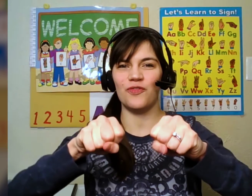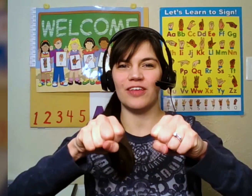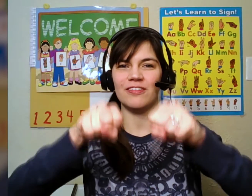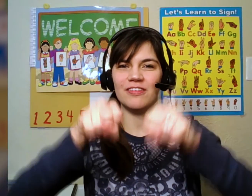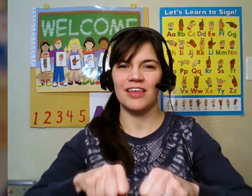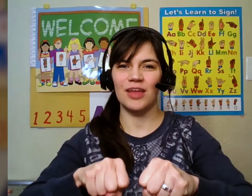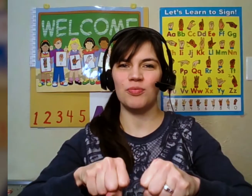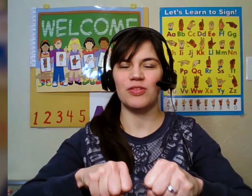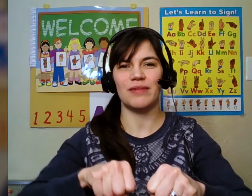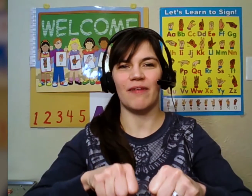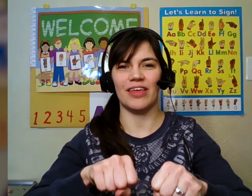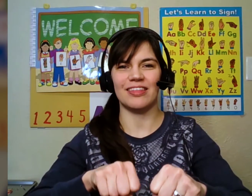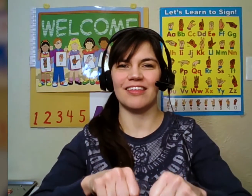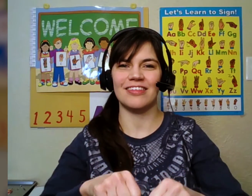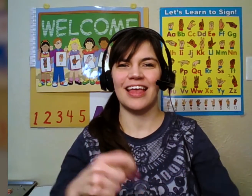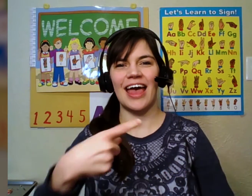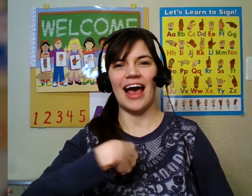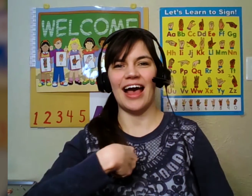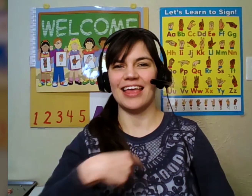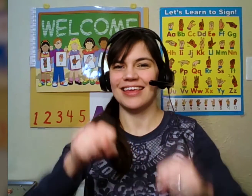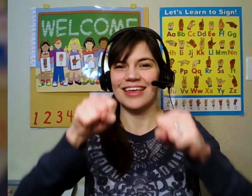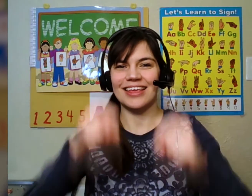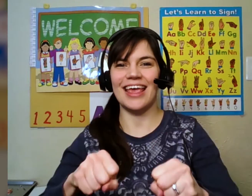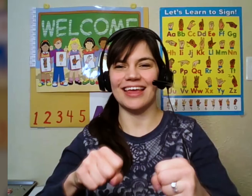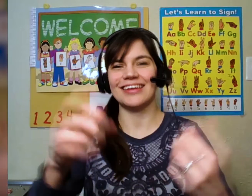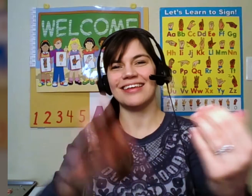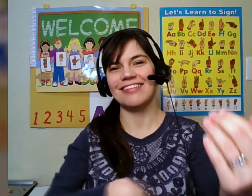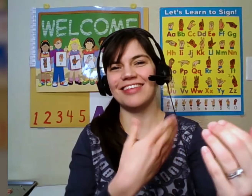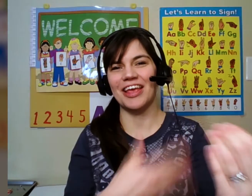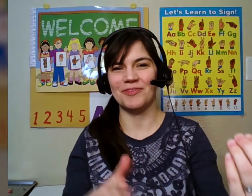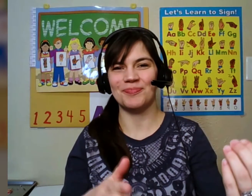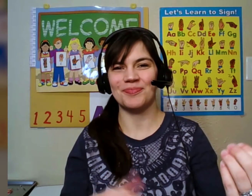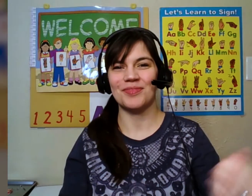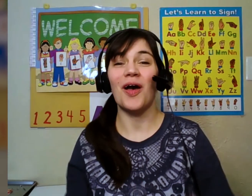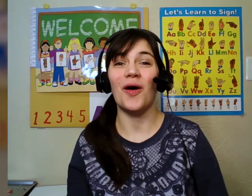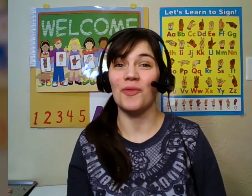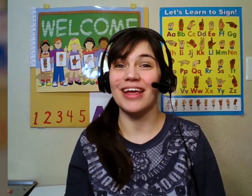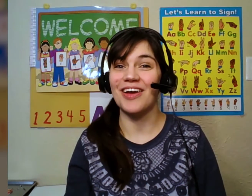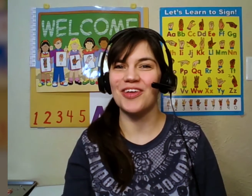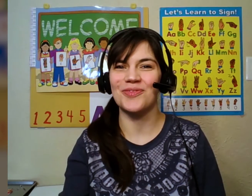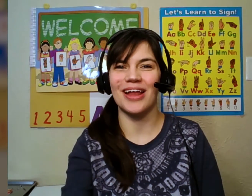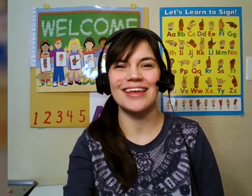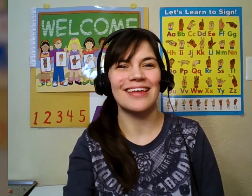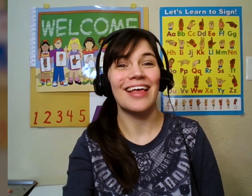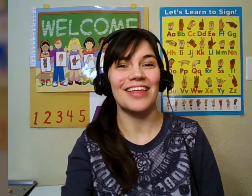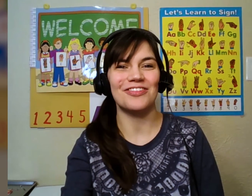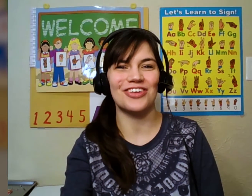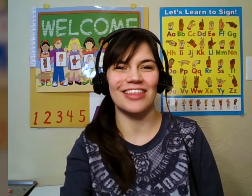two fists and put them down like this. "I can sing." All right, are you ready? Let's